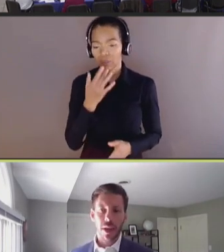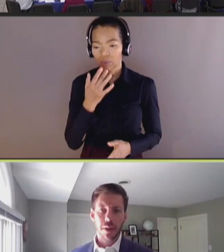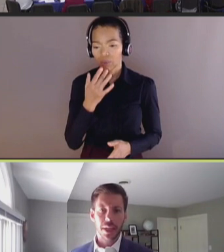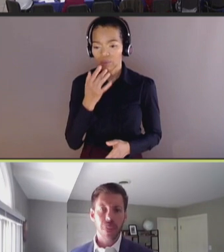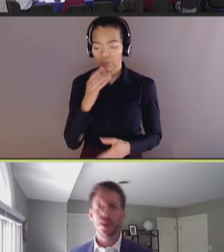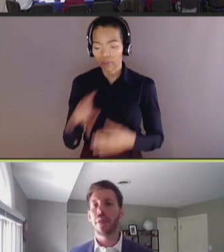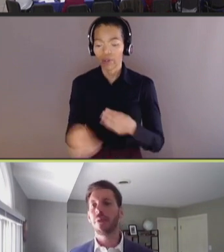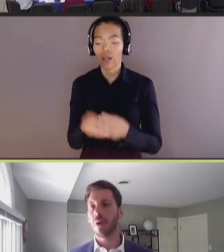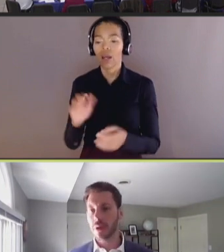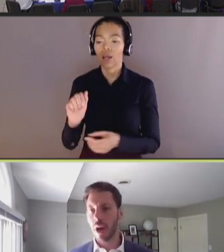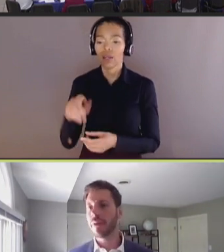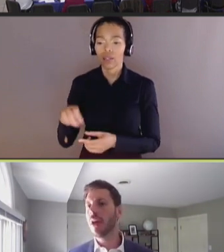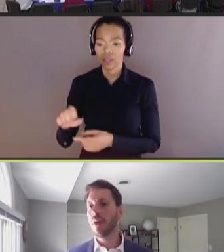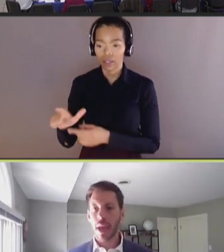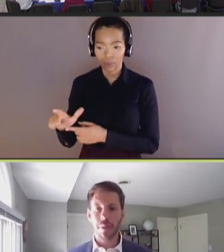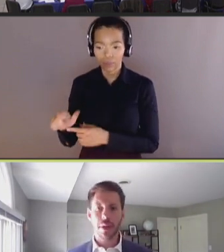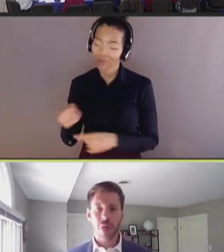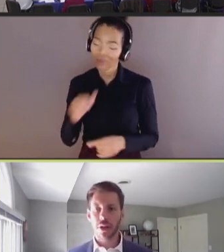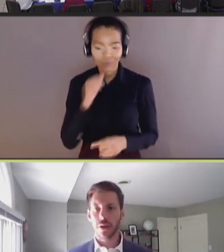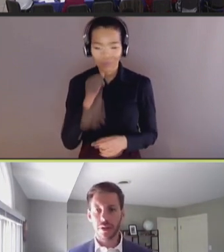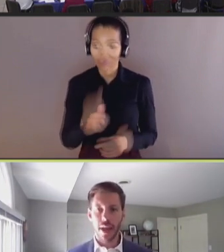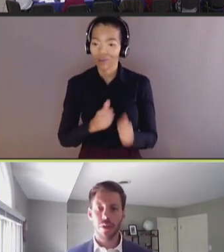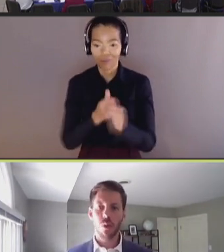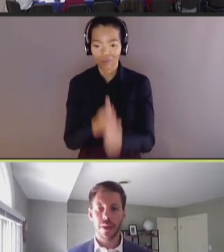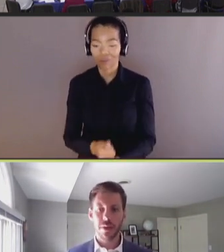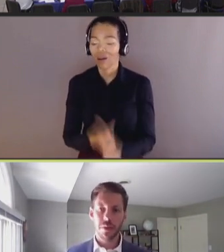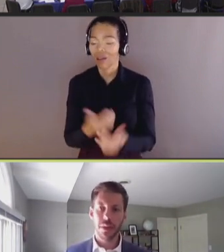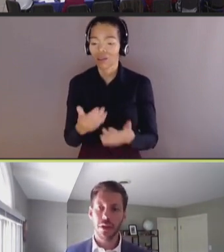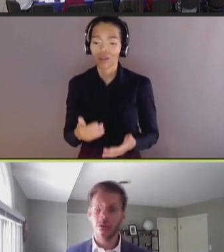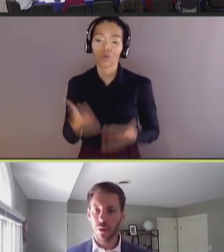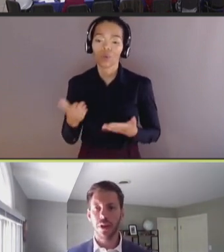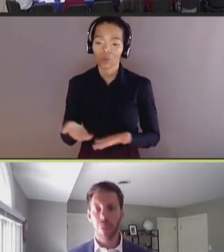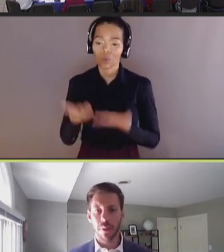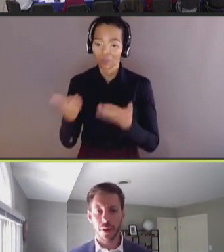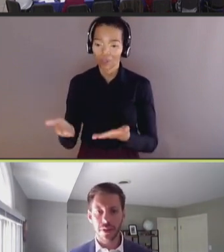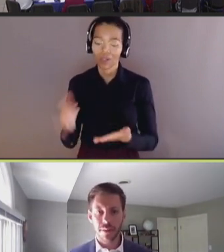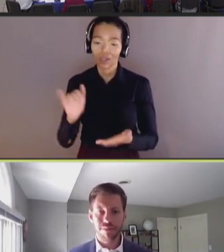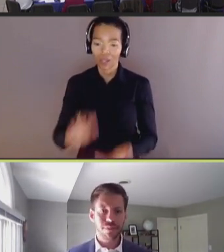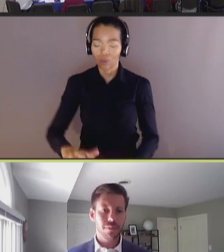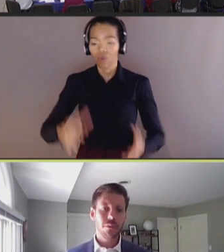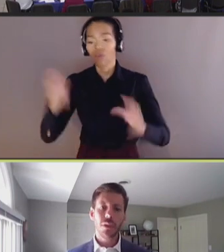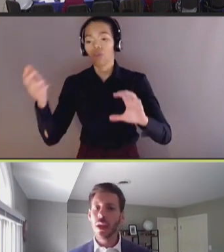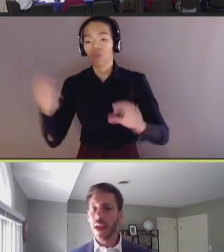recommendation that throws off payment structures and the way this would be coded and reimbursed.